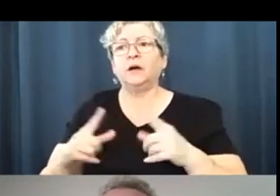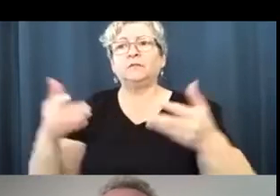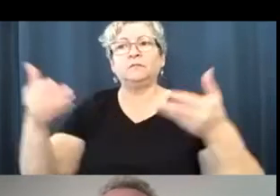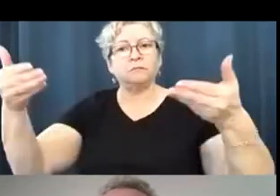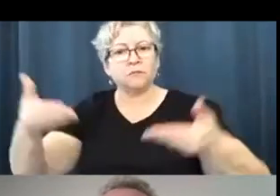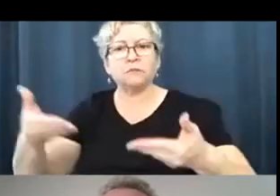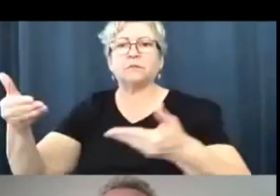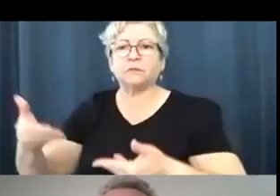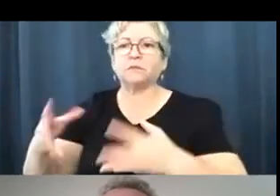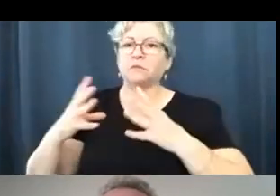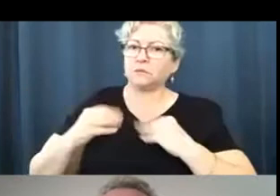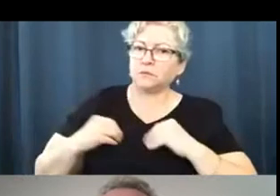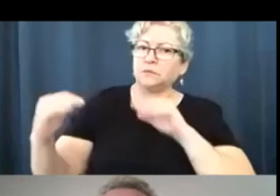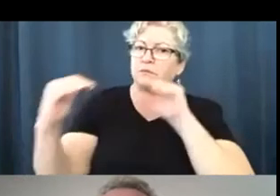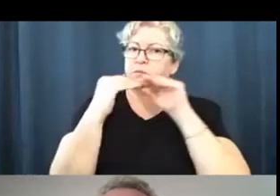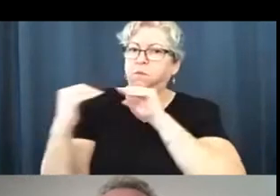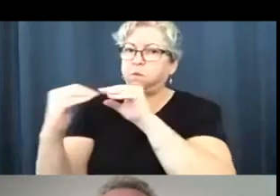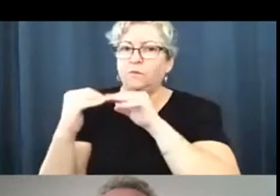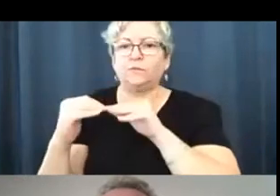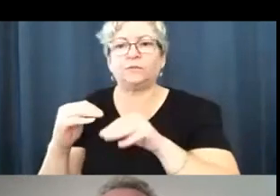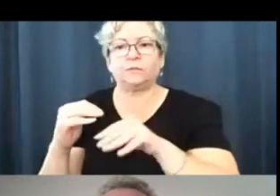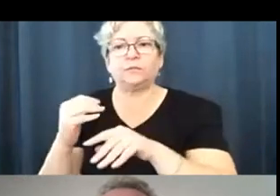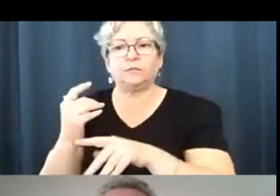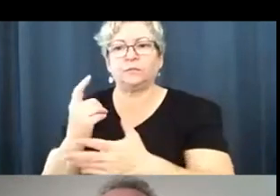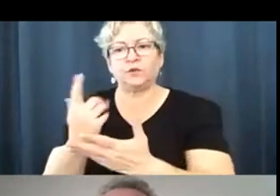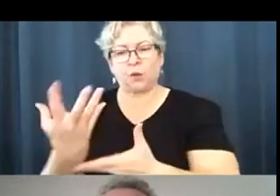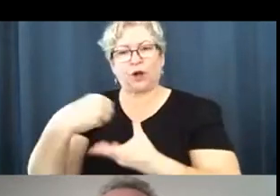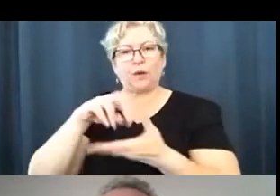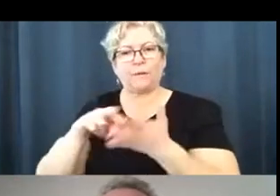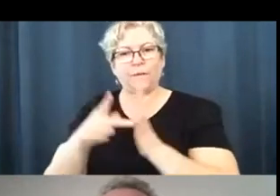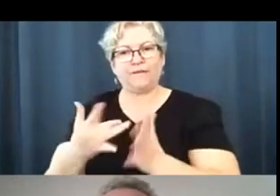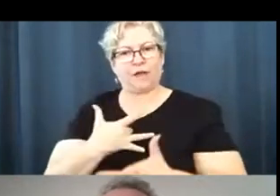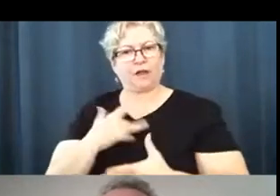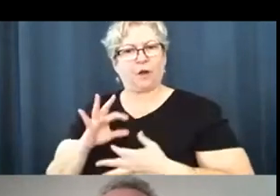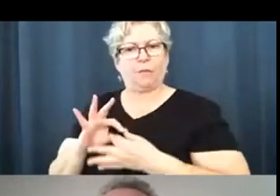And inclusion is a sense of belonging, inclusive cultures make people feel respected